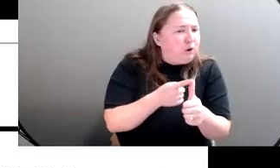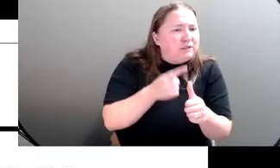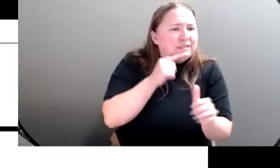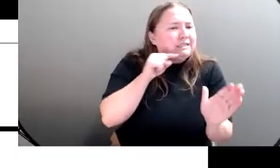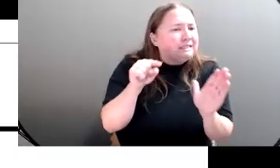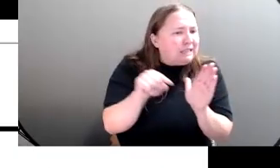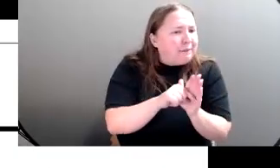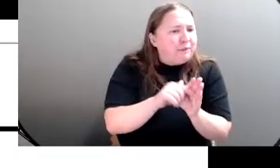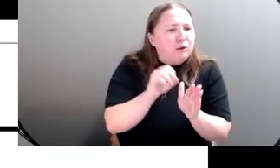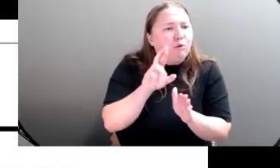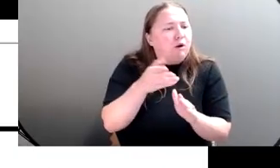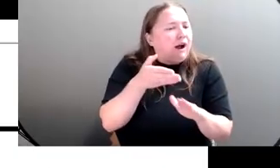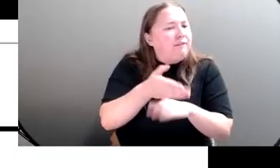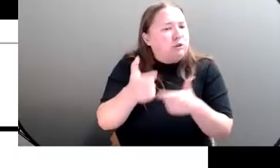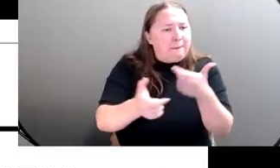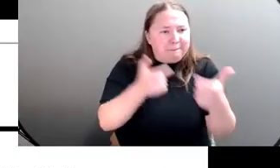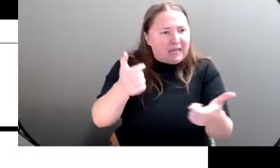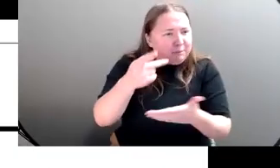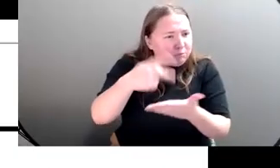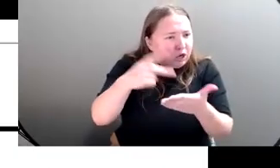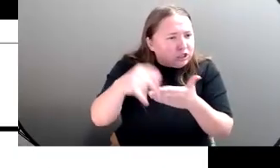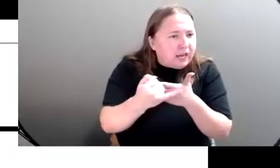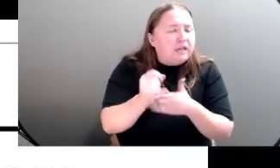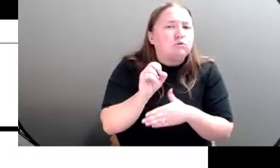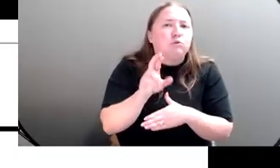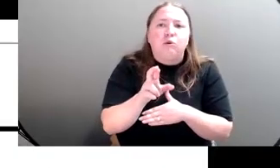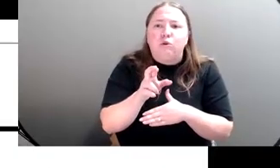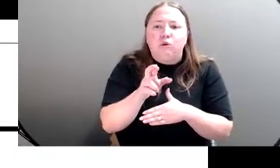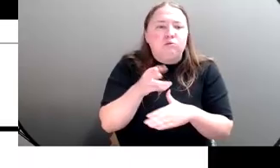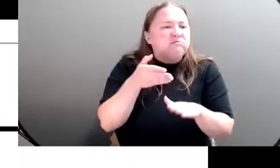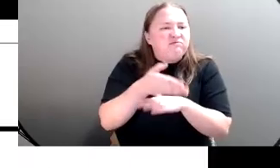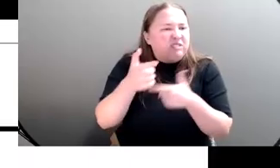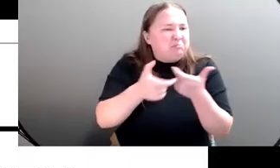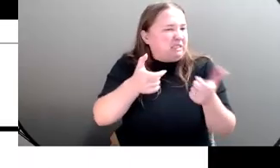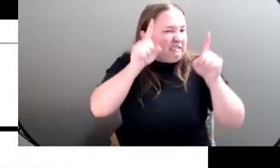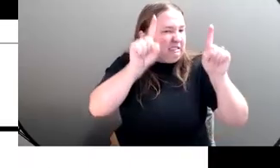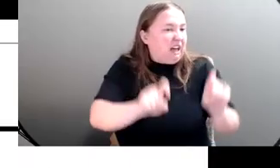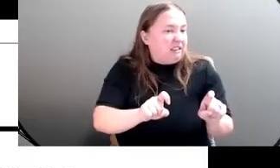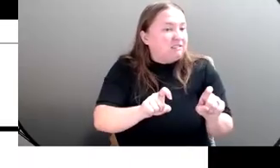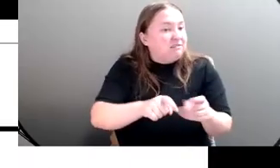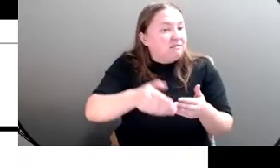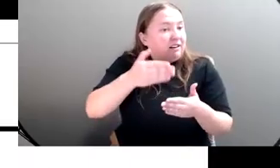or after a big project or, big test or something at the end of a module,